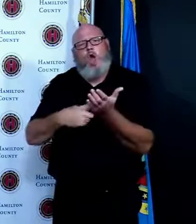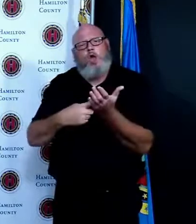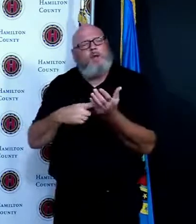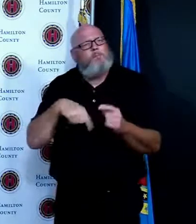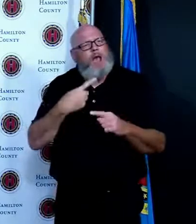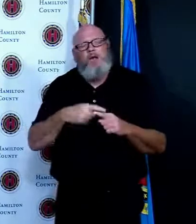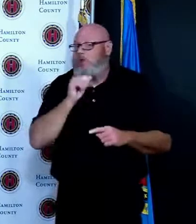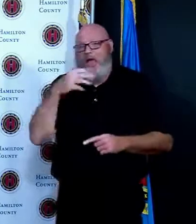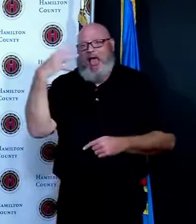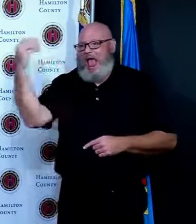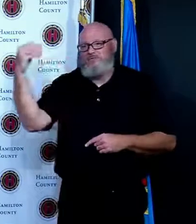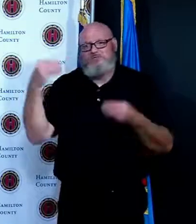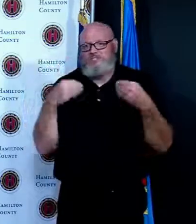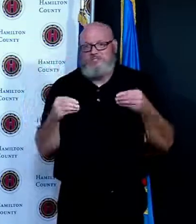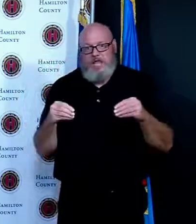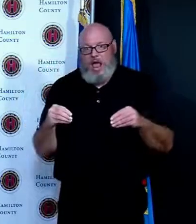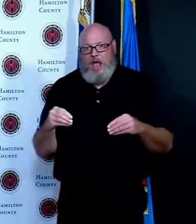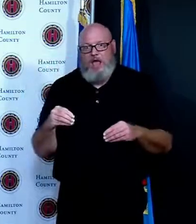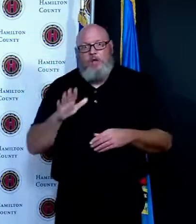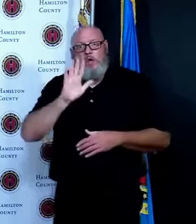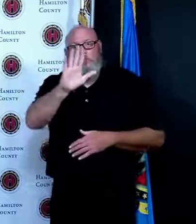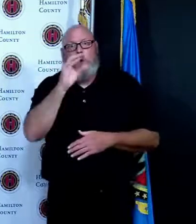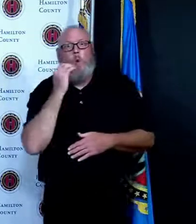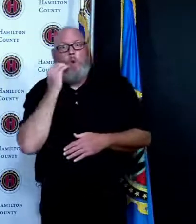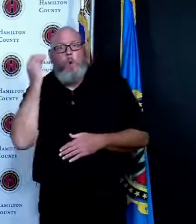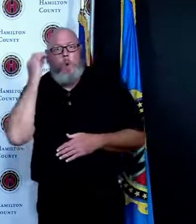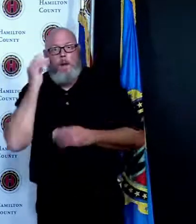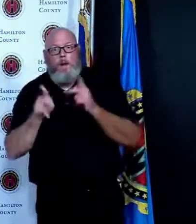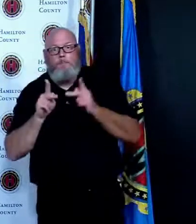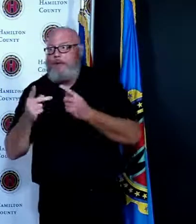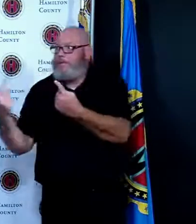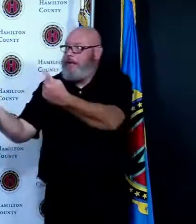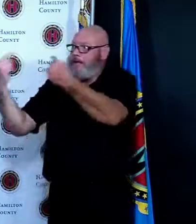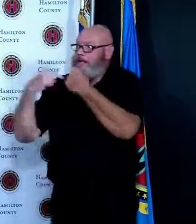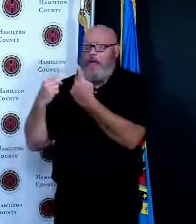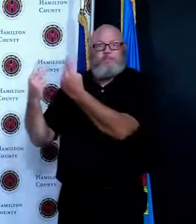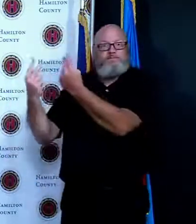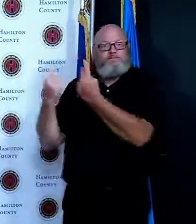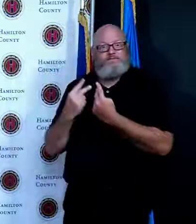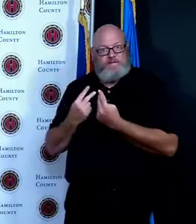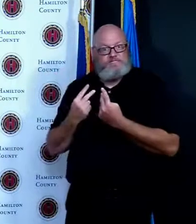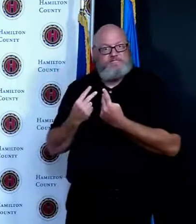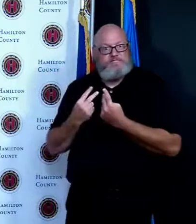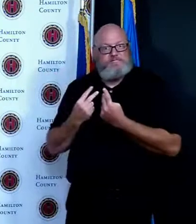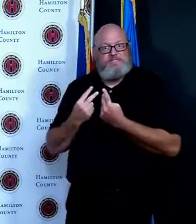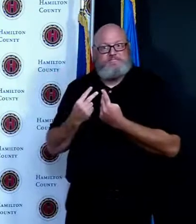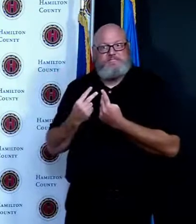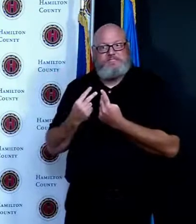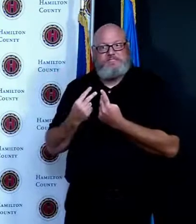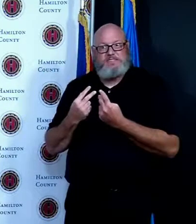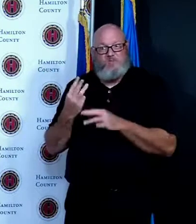and unlike a few months ago people are having people in their homes to watch a ball game or